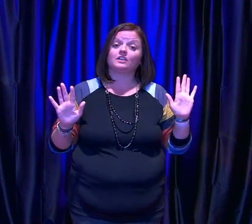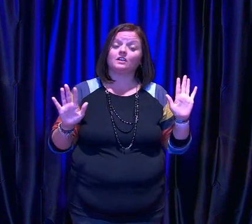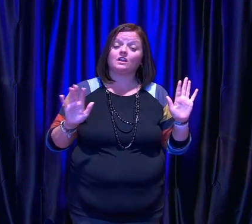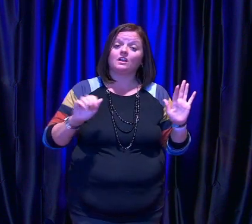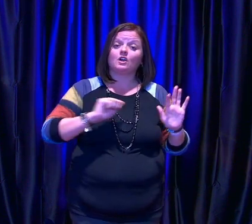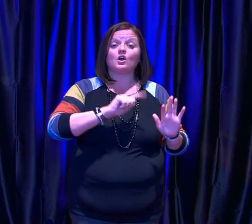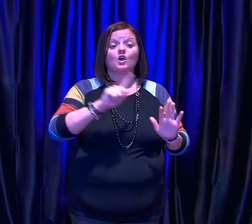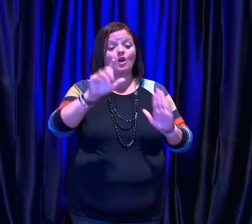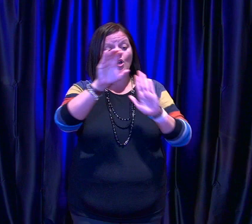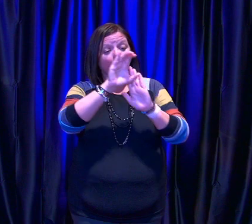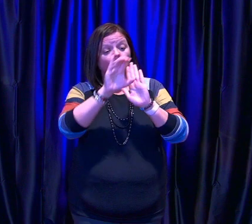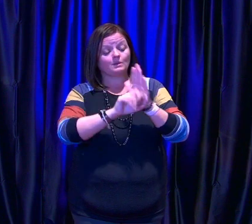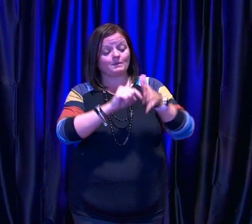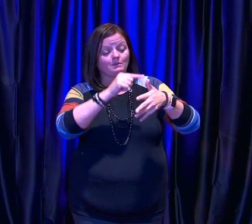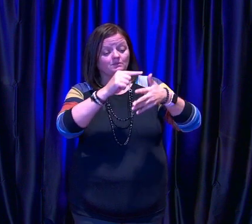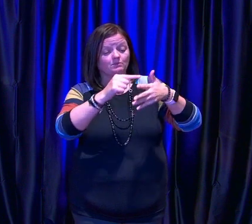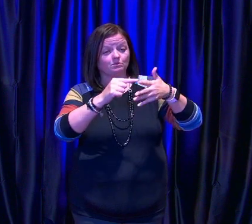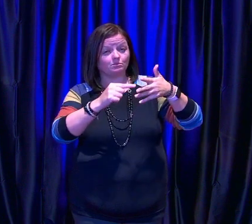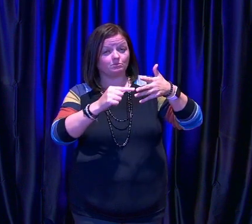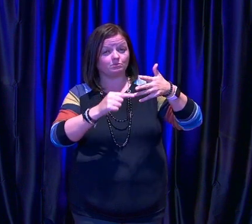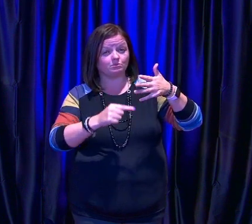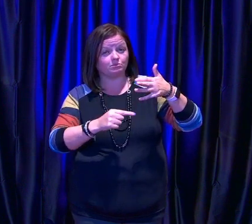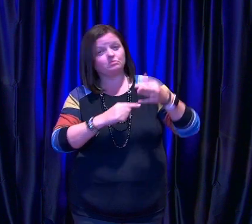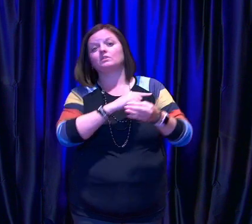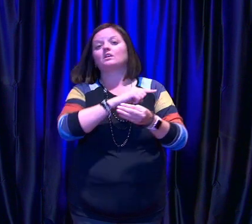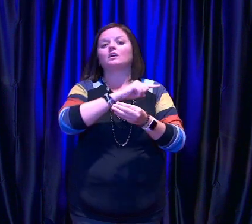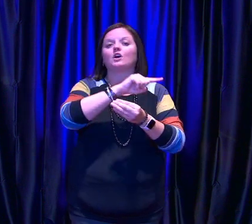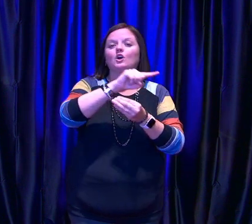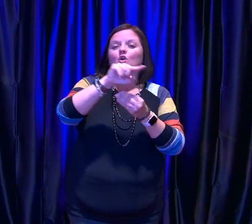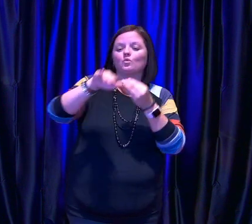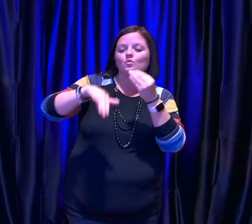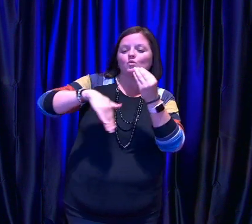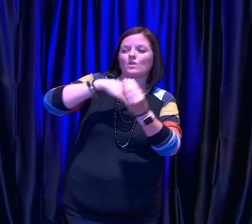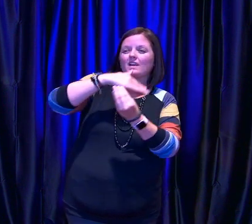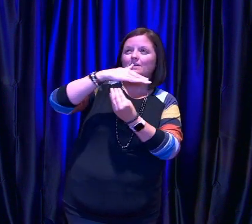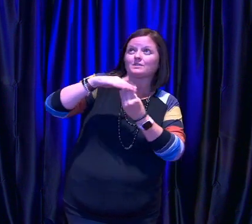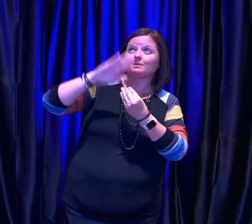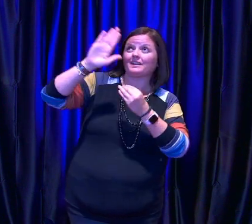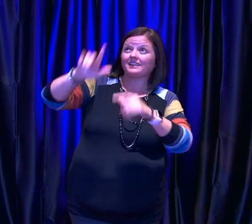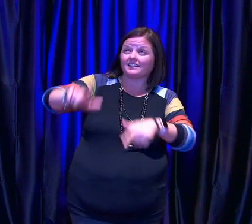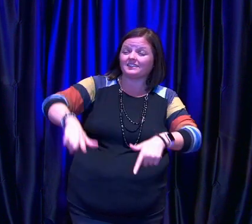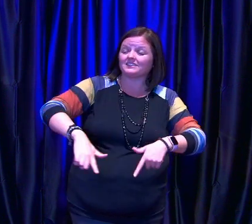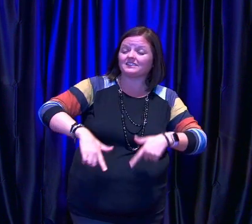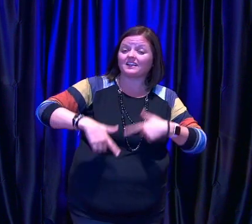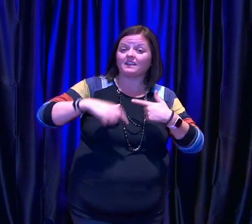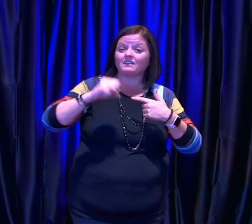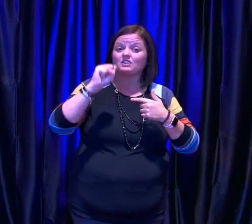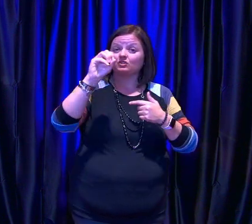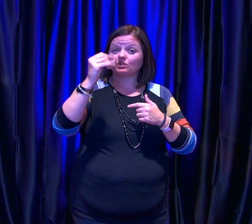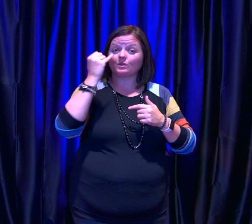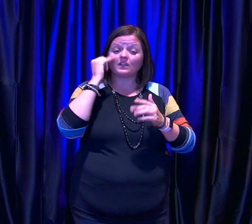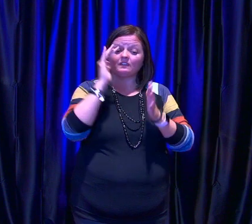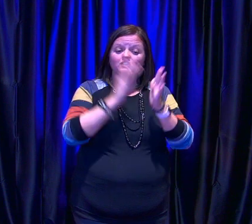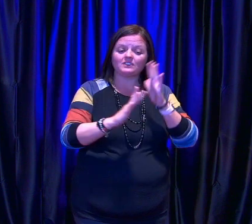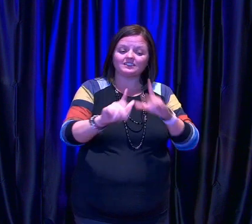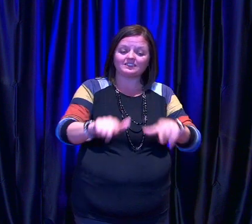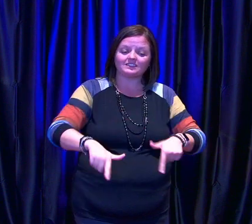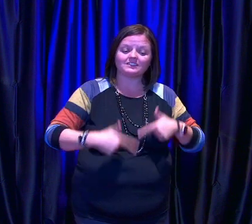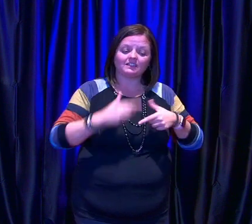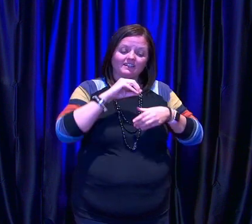commandments are wrapped up in his life so that if Jesus is living in our hearts and we are following him